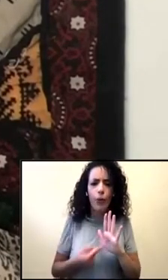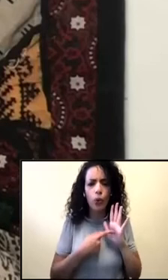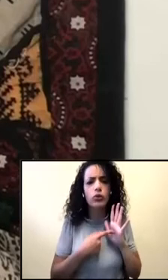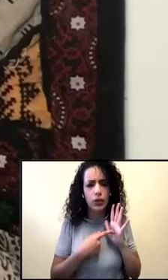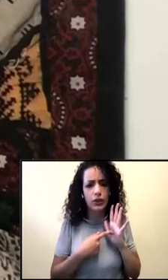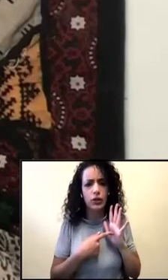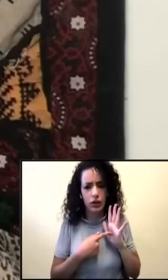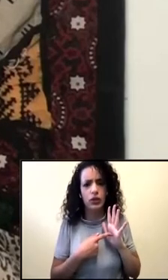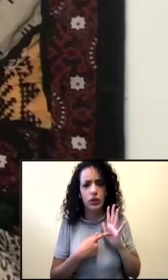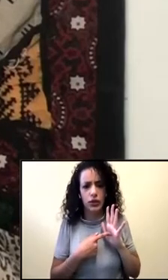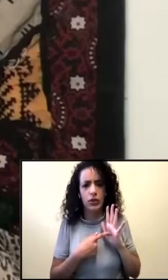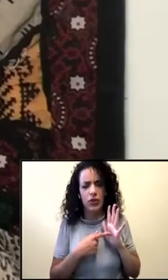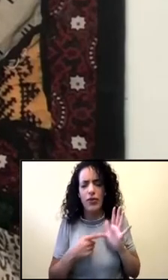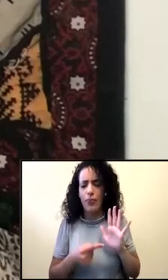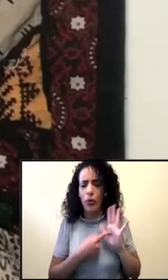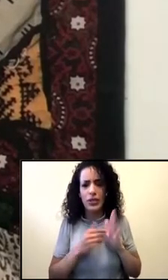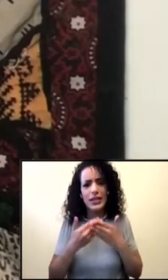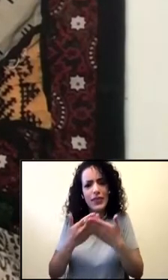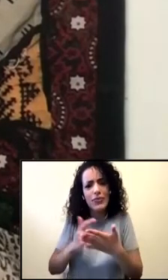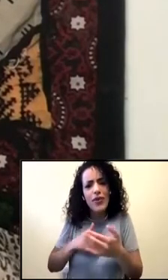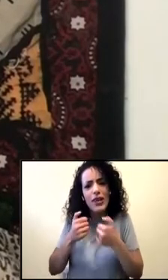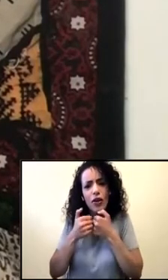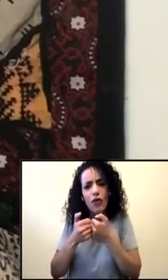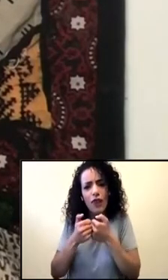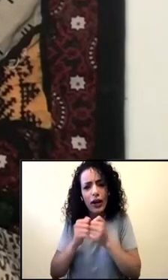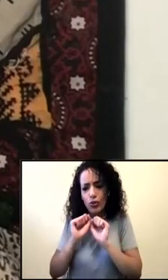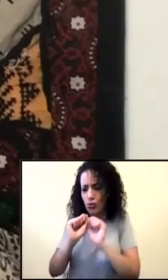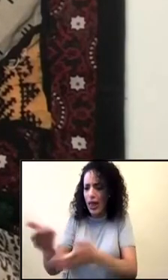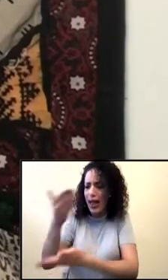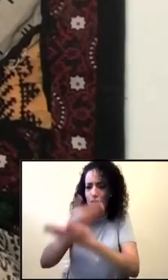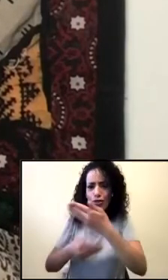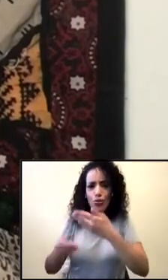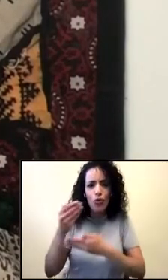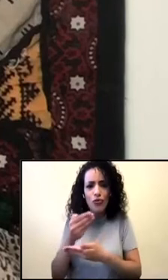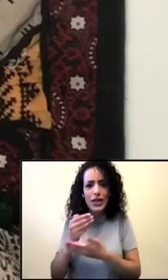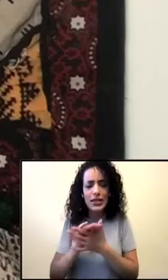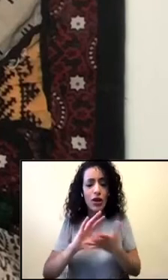their stories. So yeah, for us as well creativity is like parallel to all the work that we do.